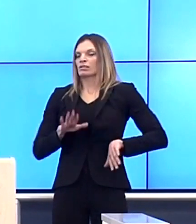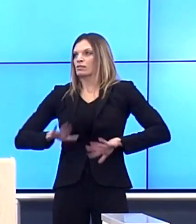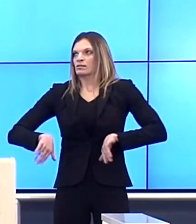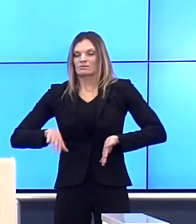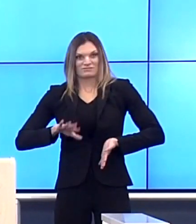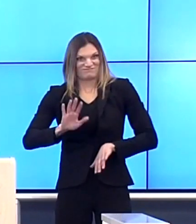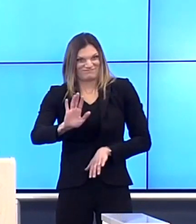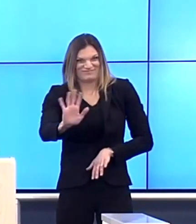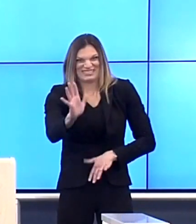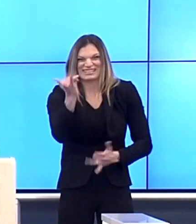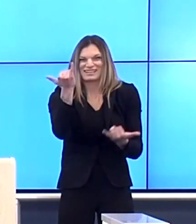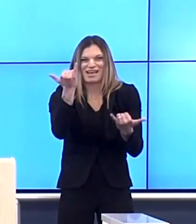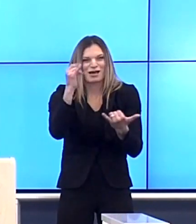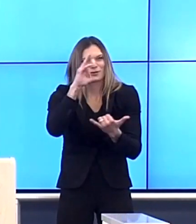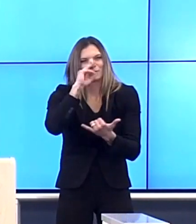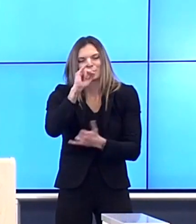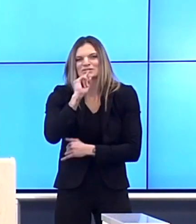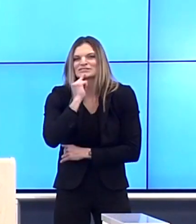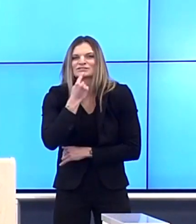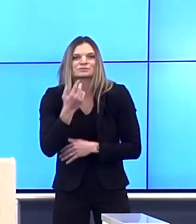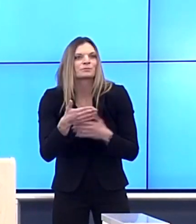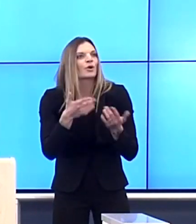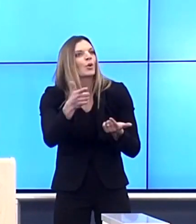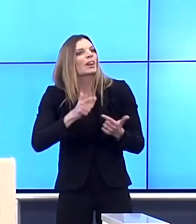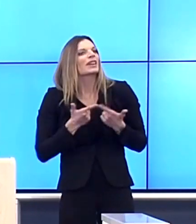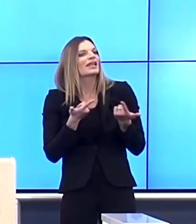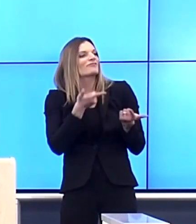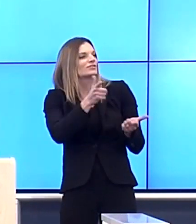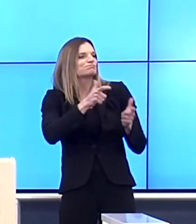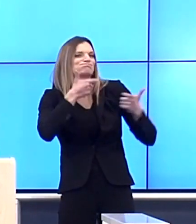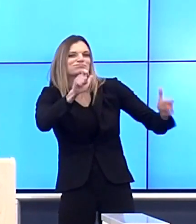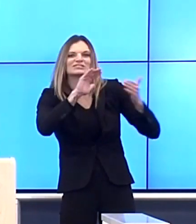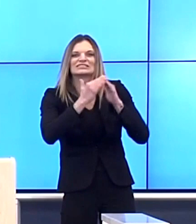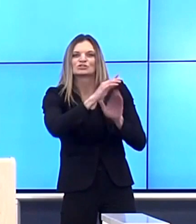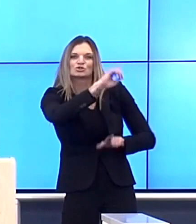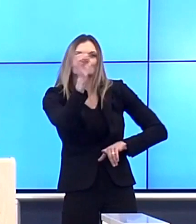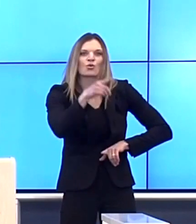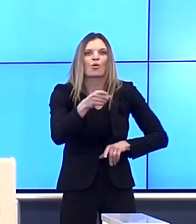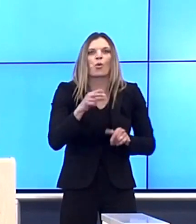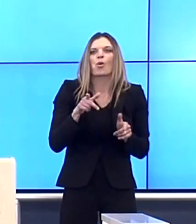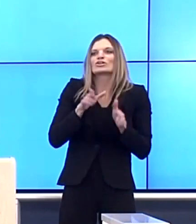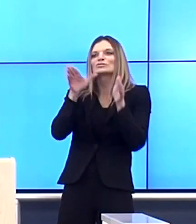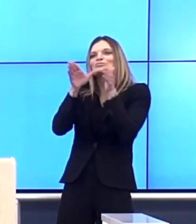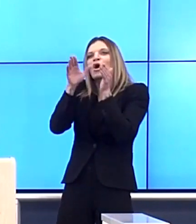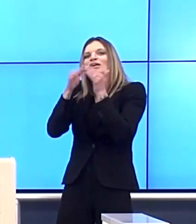AND YET, NONE OF US CAN LET UP FOR A SECOND. FOR A SECOND. NO MATTER WHO YOU ARE, WHETHER NO MATTER WHO YOU ARE, WHETHER YOU LIVE IN A DYNAMIC CITY LIKE